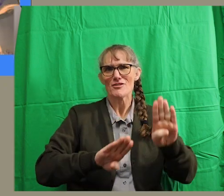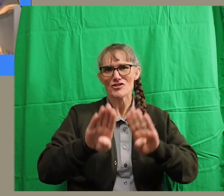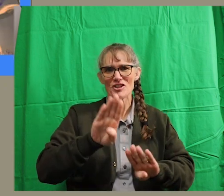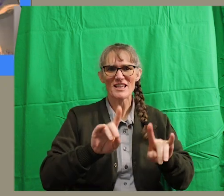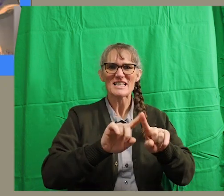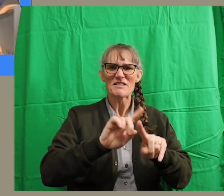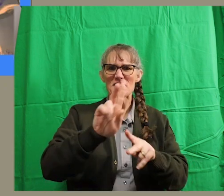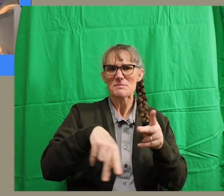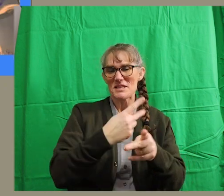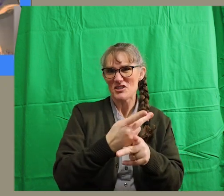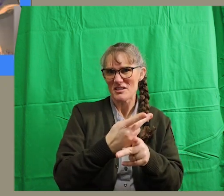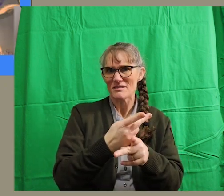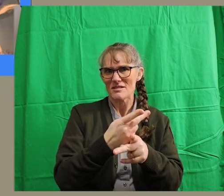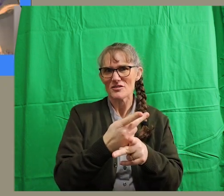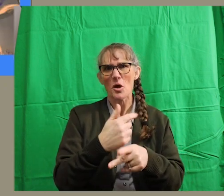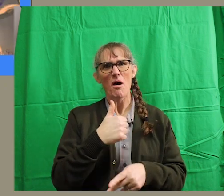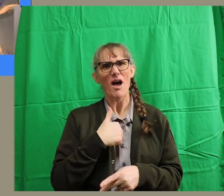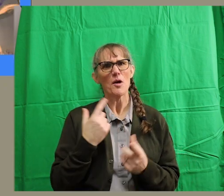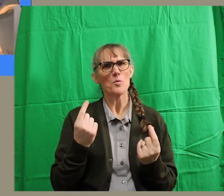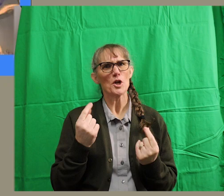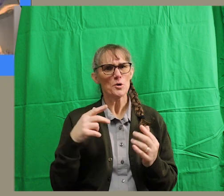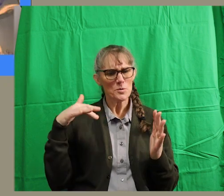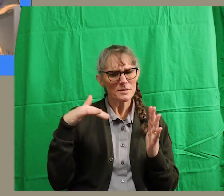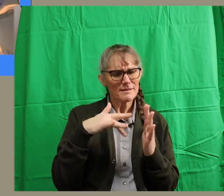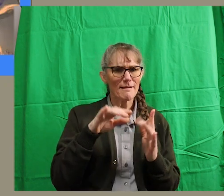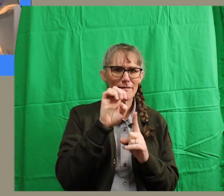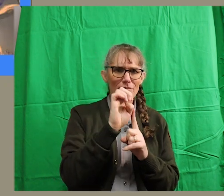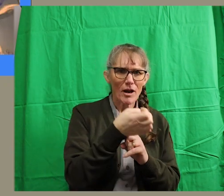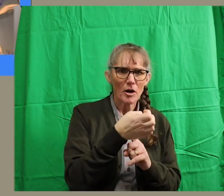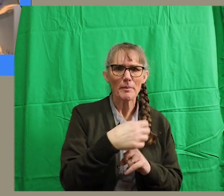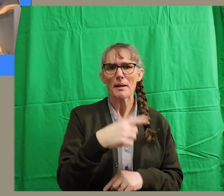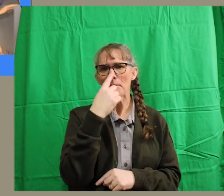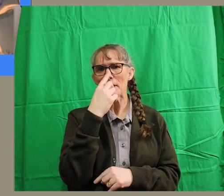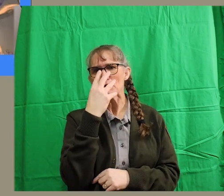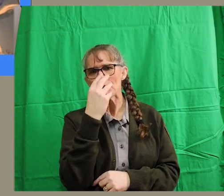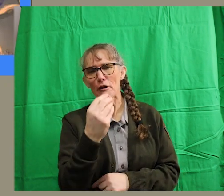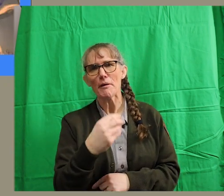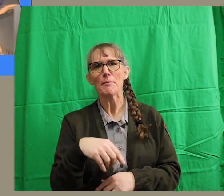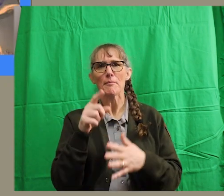So, I was looking at the type of environment they were from, their beak shape, all of that jazz.